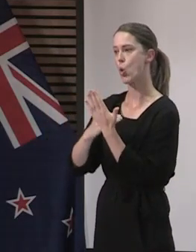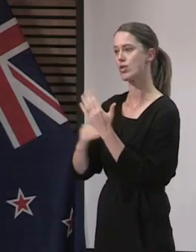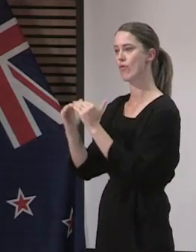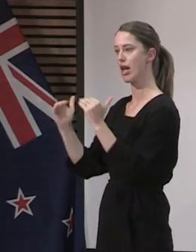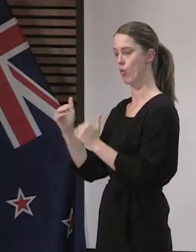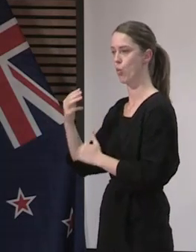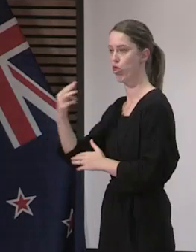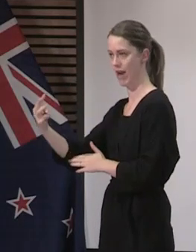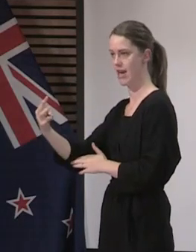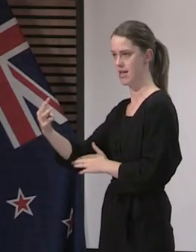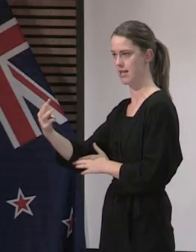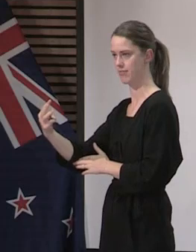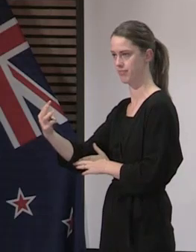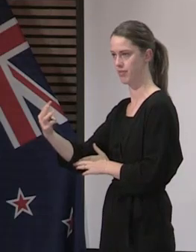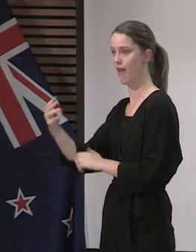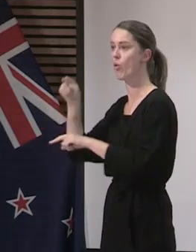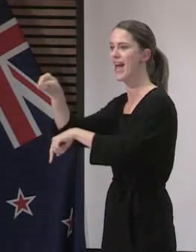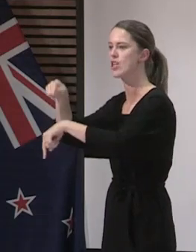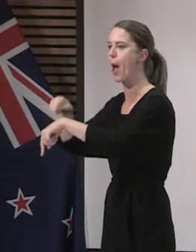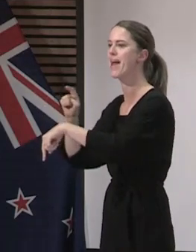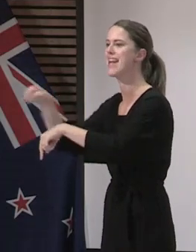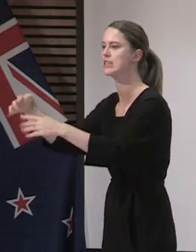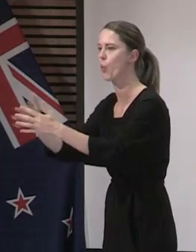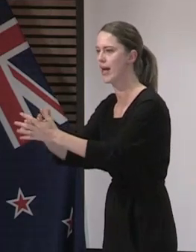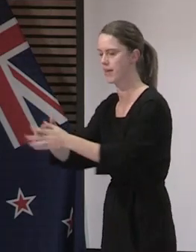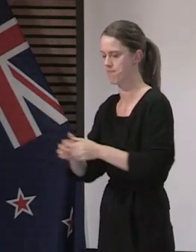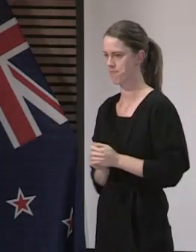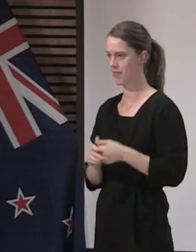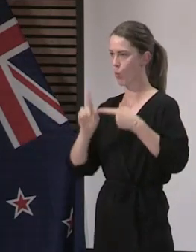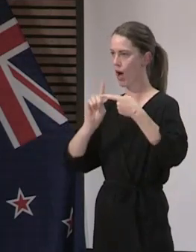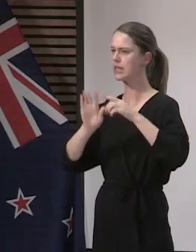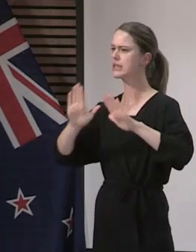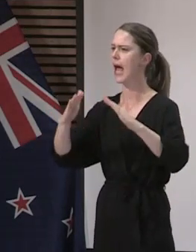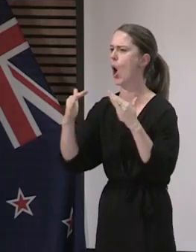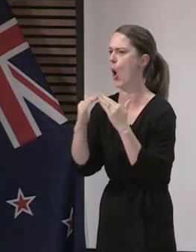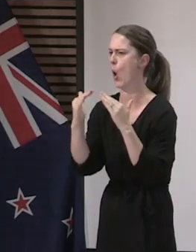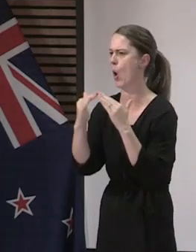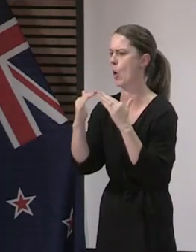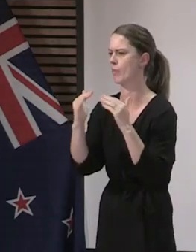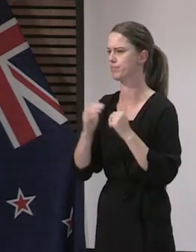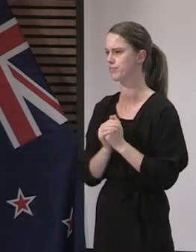following the rules. So, here is a reminder of the